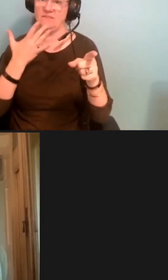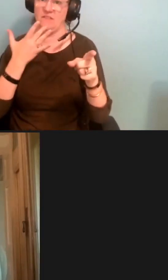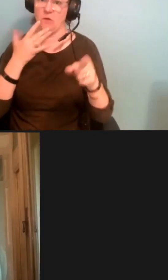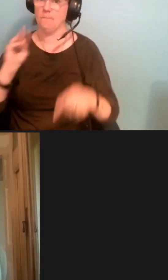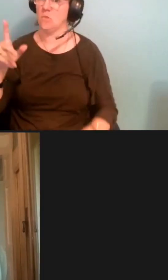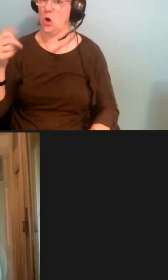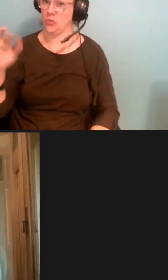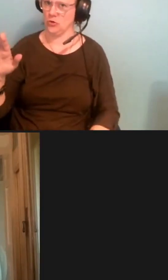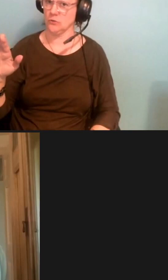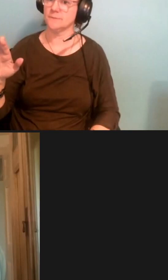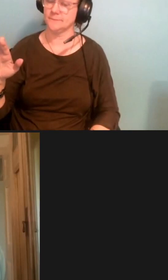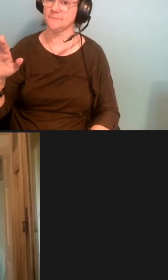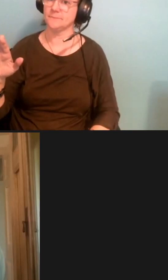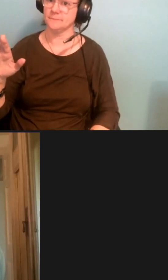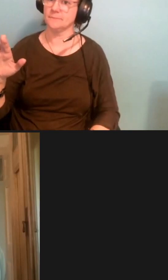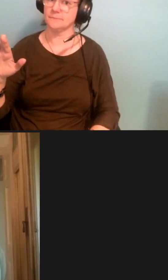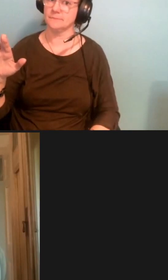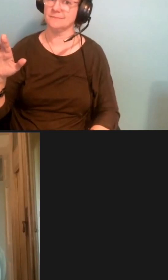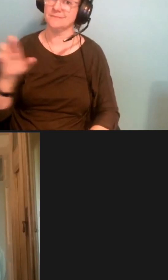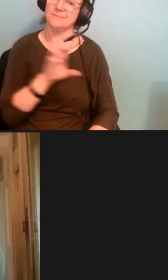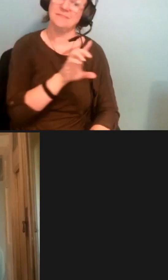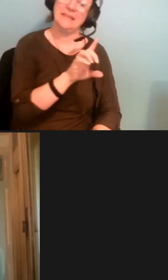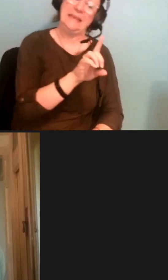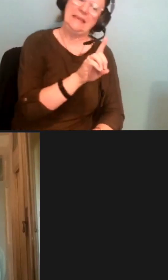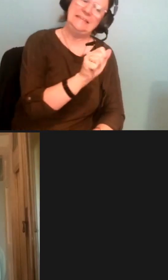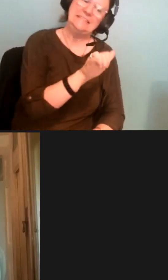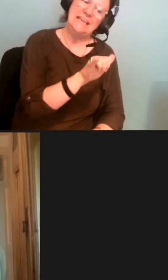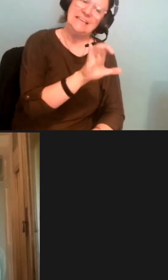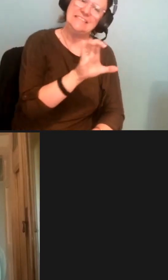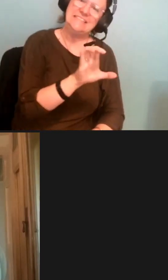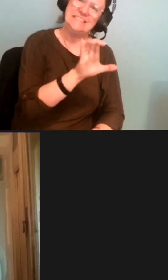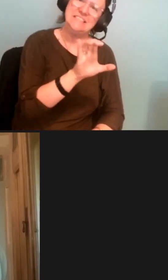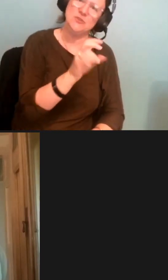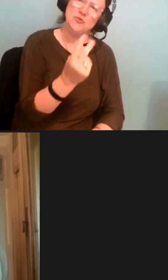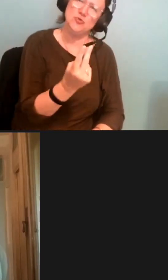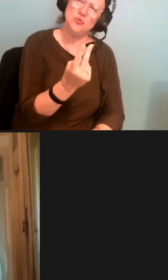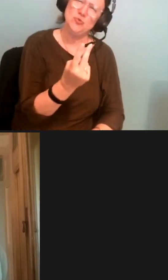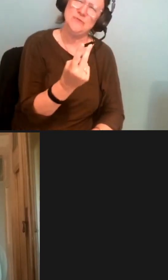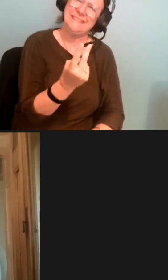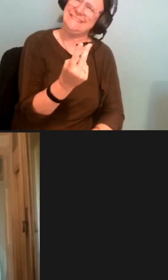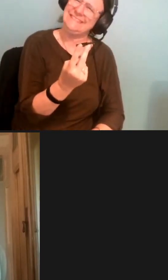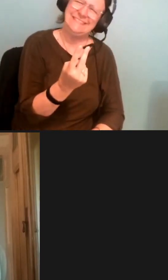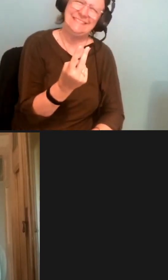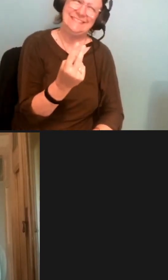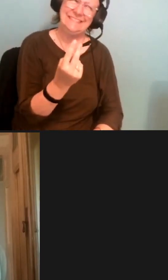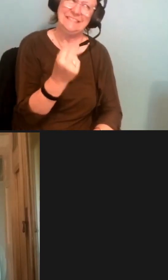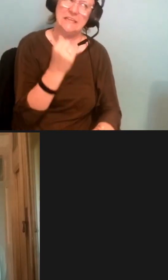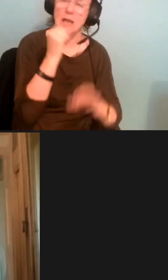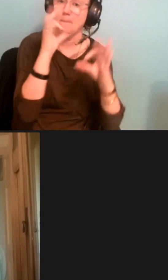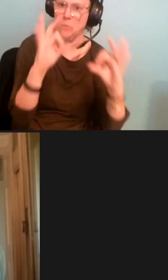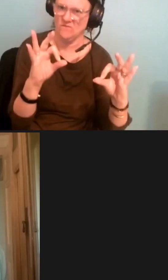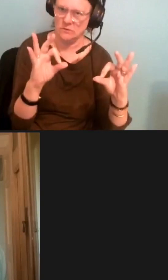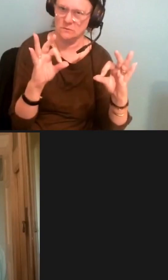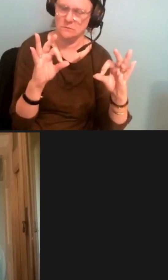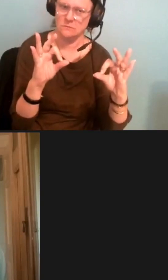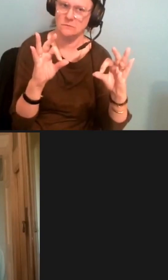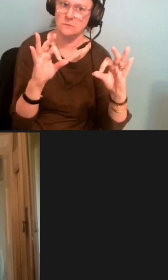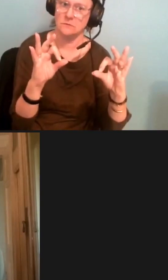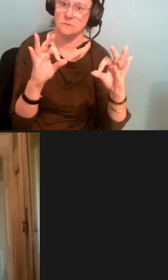assessment the daisy 2 has limitations um obviously we use it so I don't